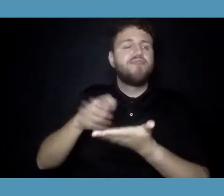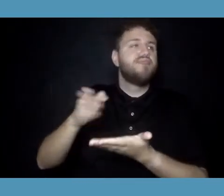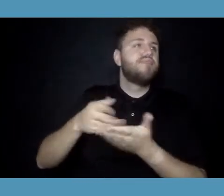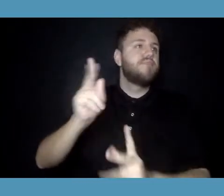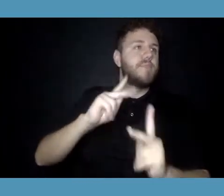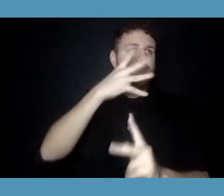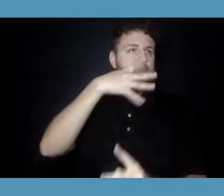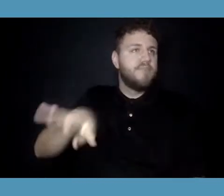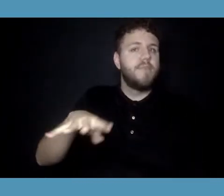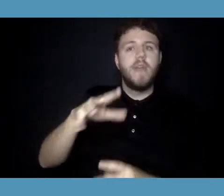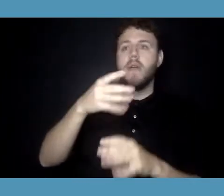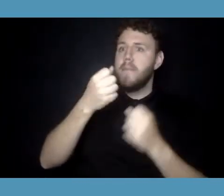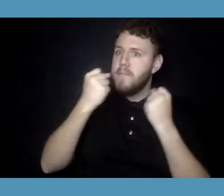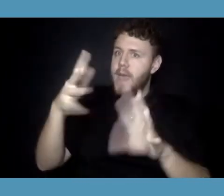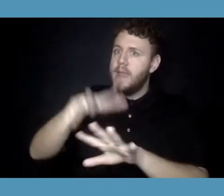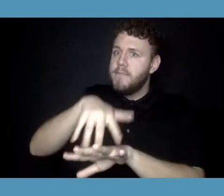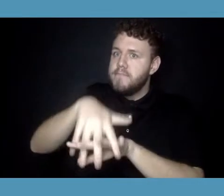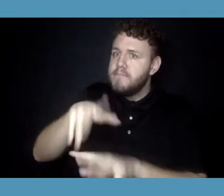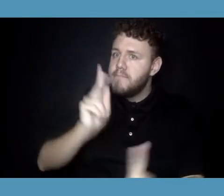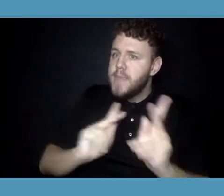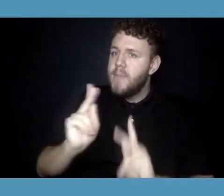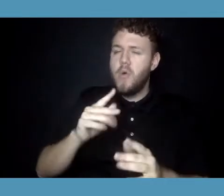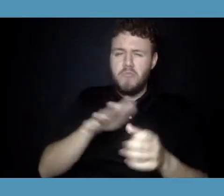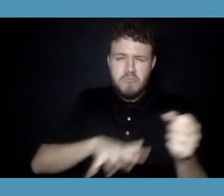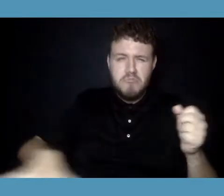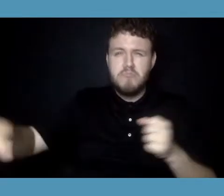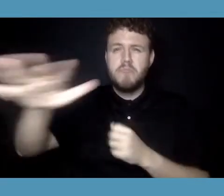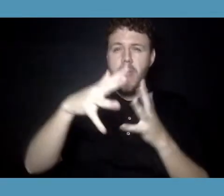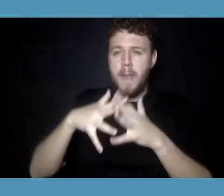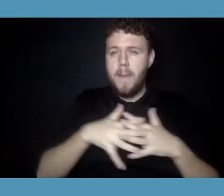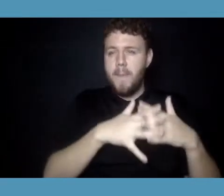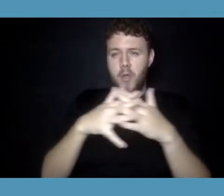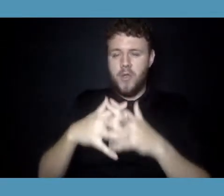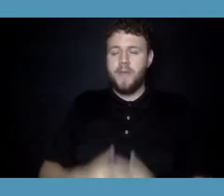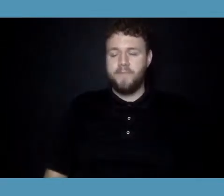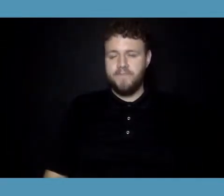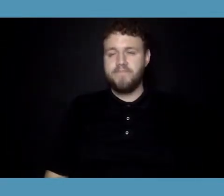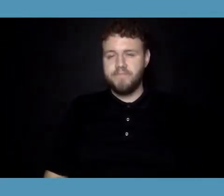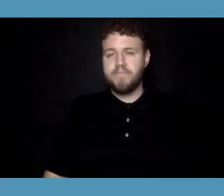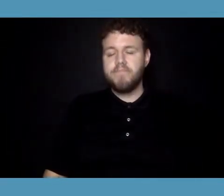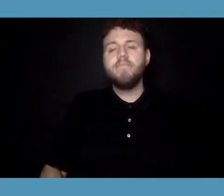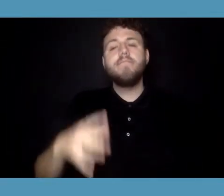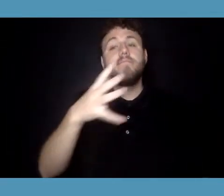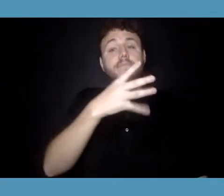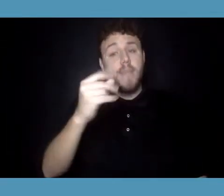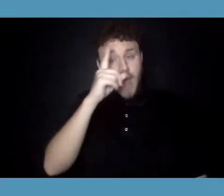of many native people throughout the US and beyond. We ask you to reflect on the place